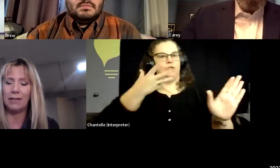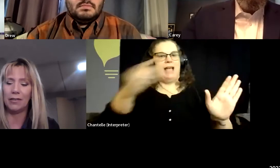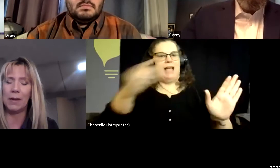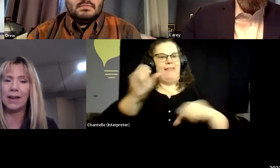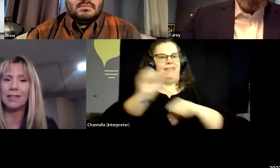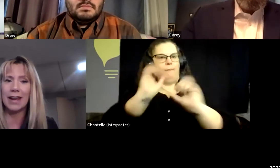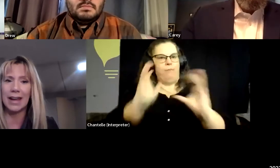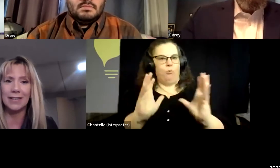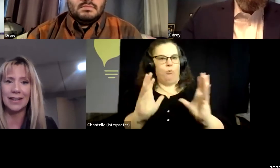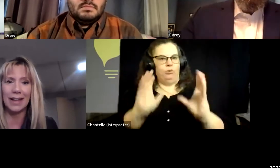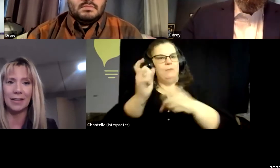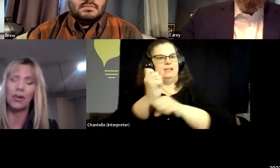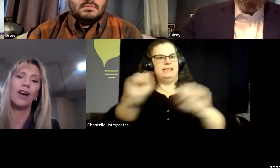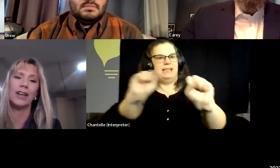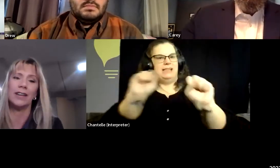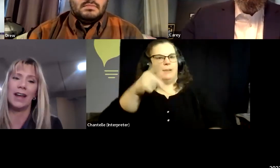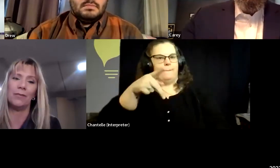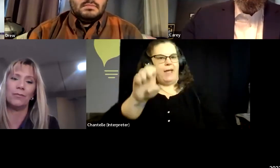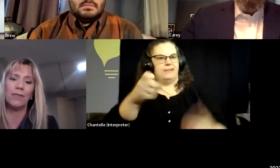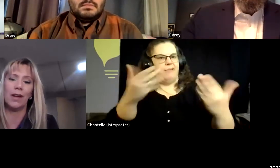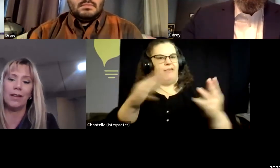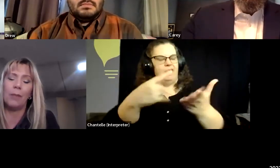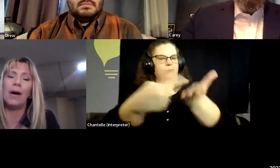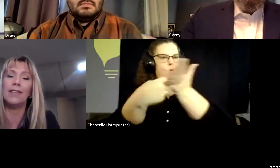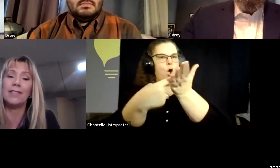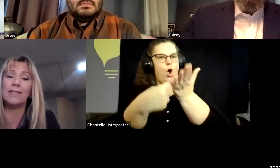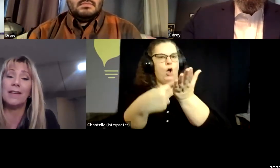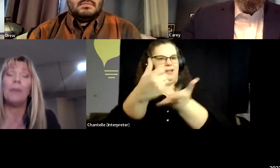safe space to let them talk and